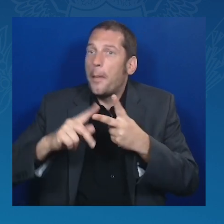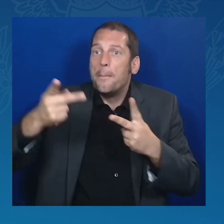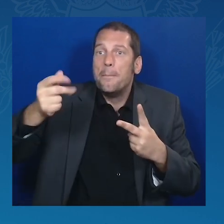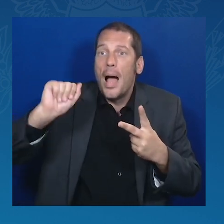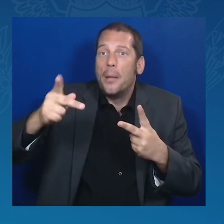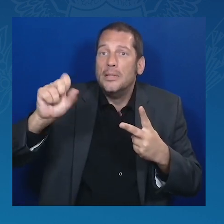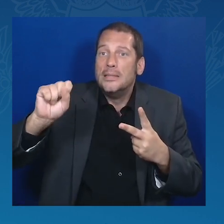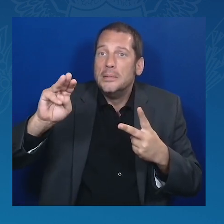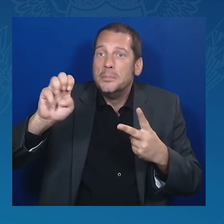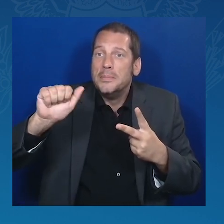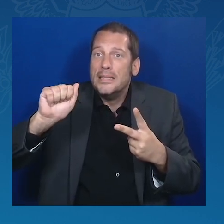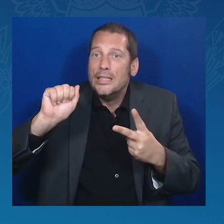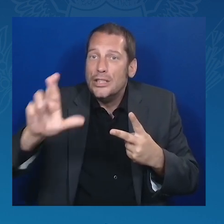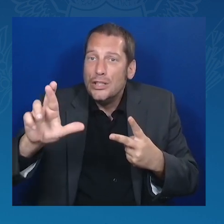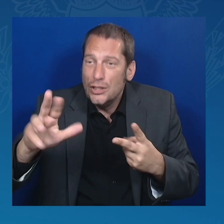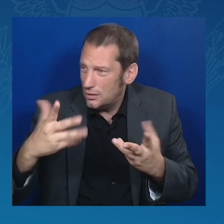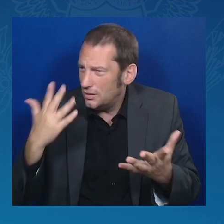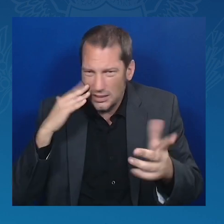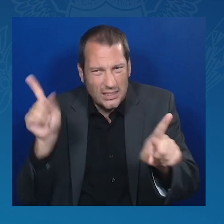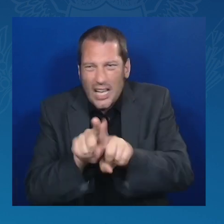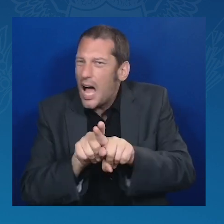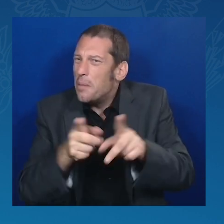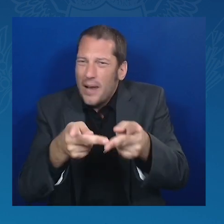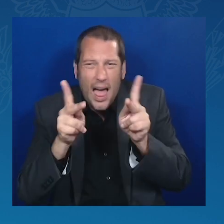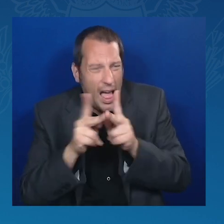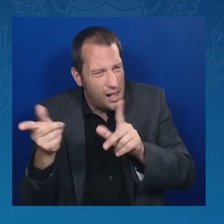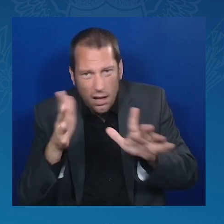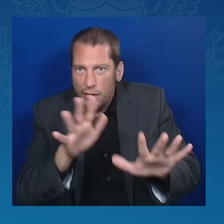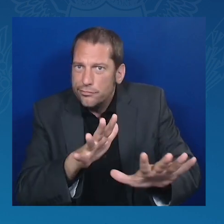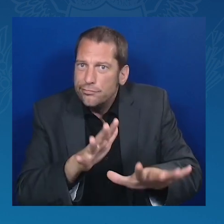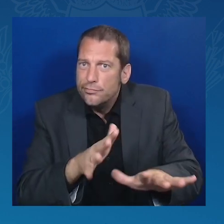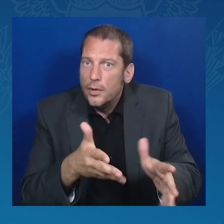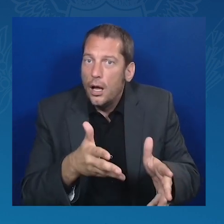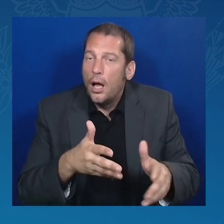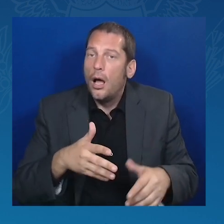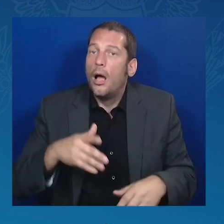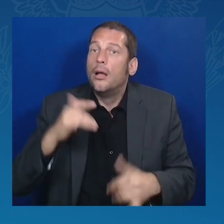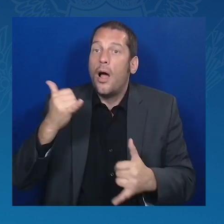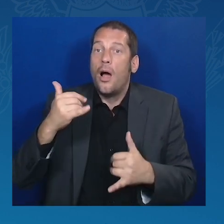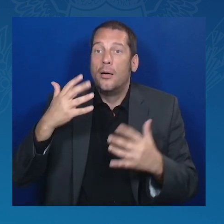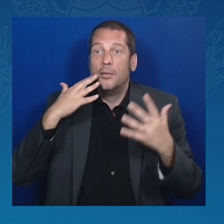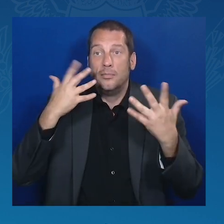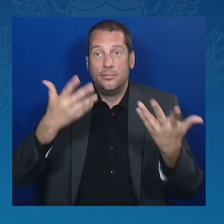who were talking to me about love that you went to the Planned Parenthood clinic. Why? I asked them.